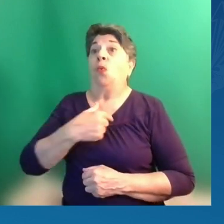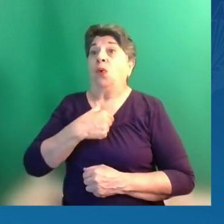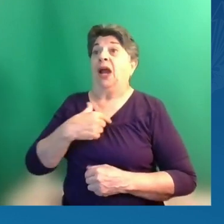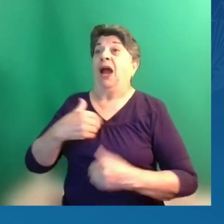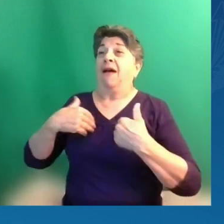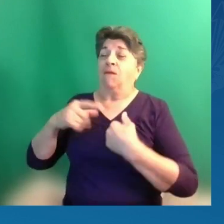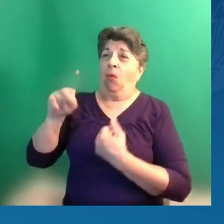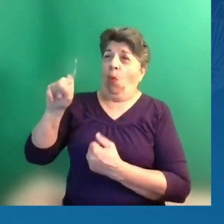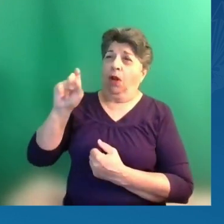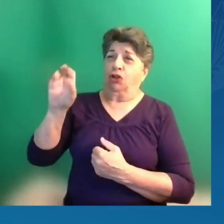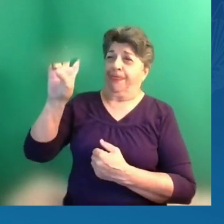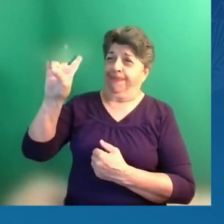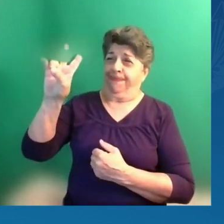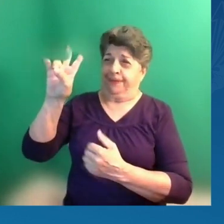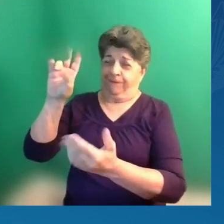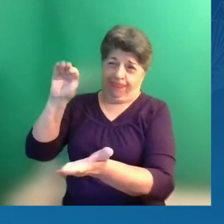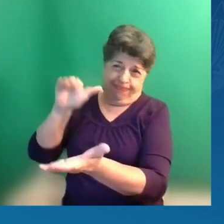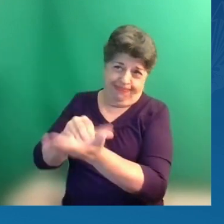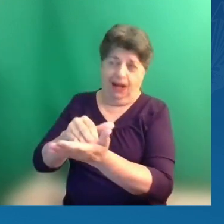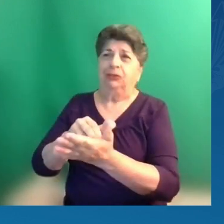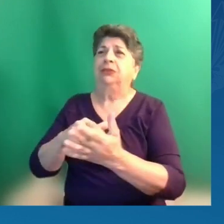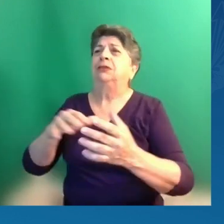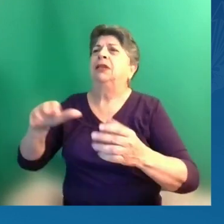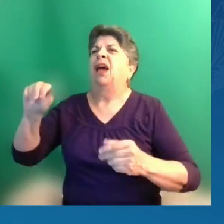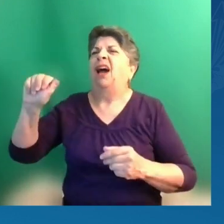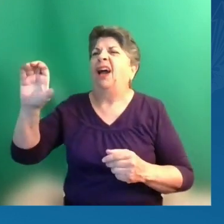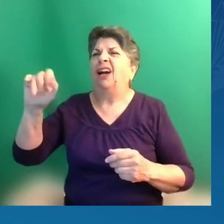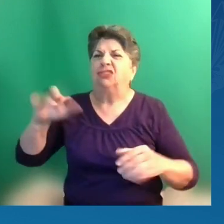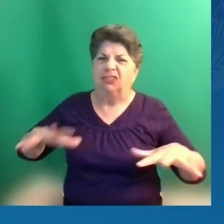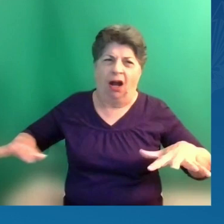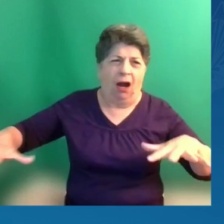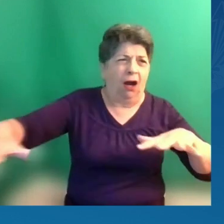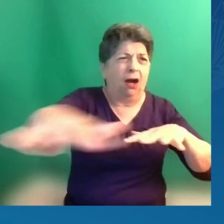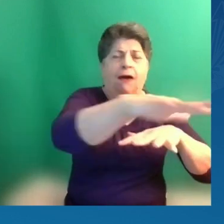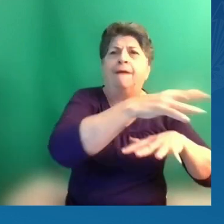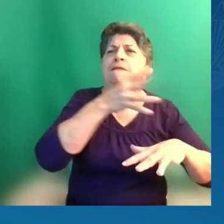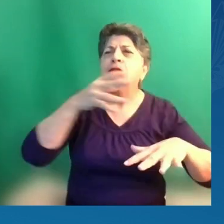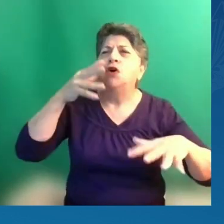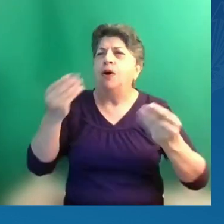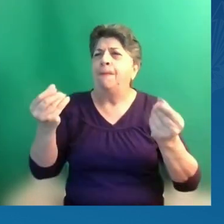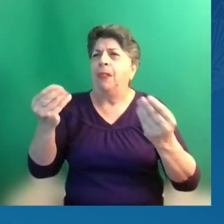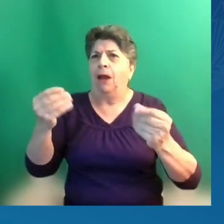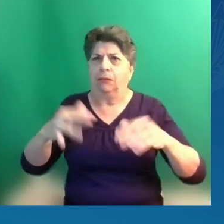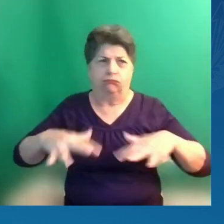and enhanced irrigation for almost 240,000 hectares of land.